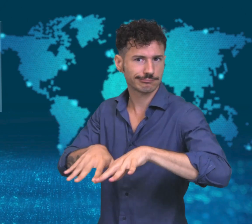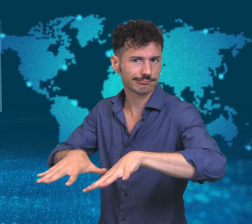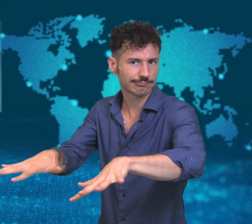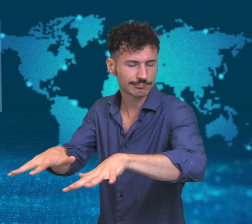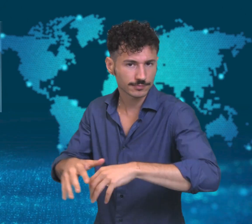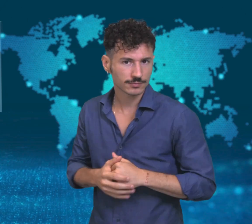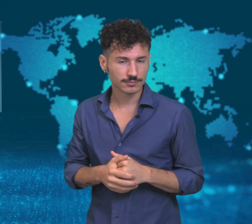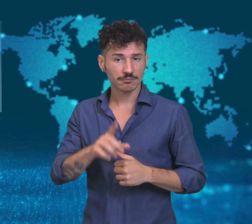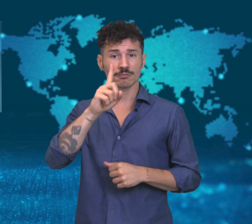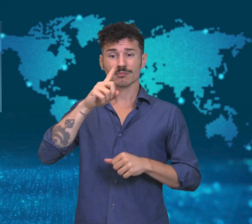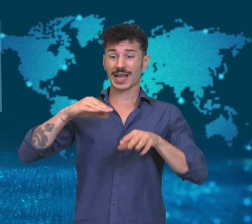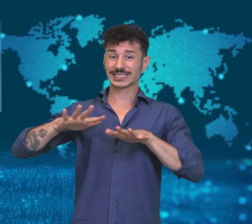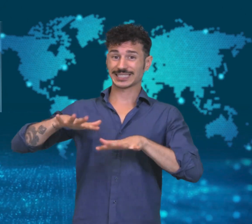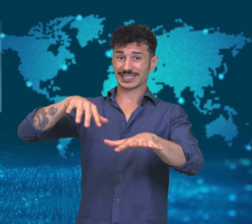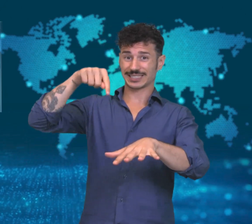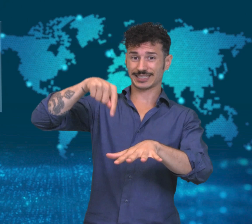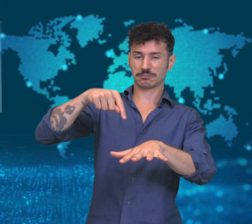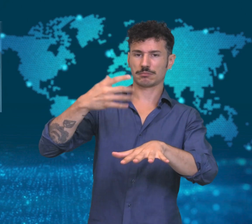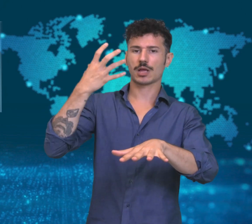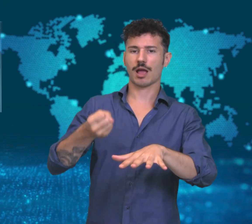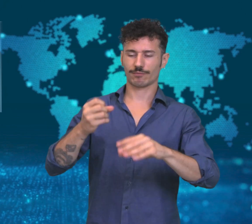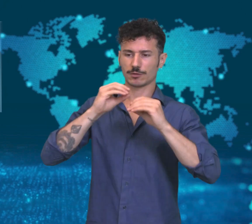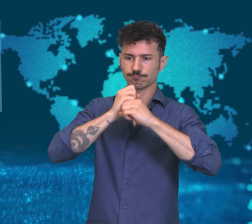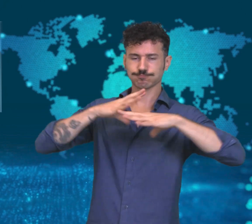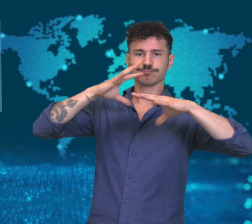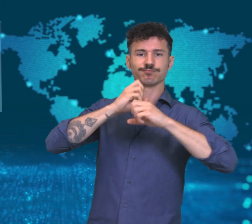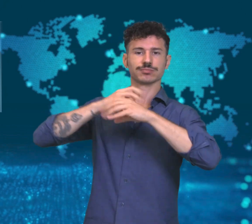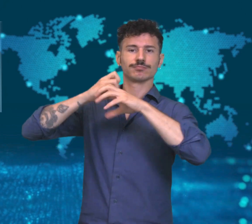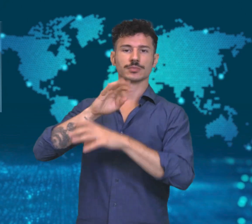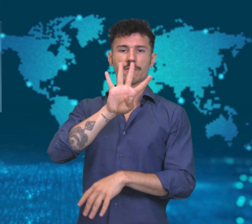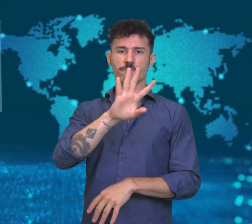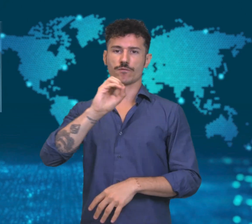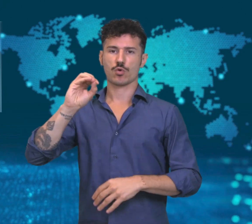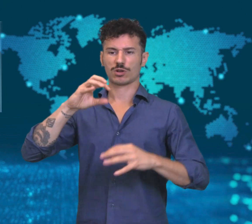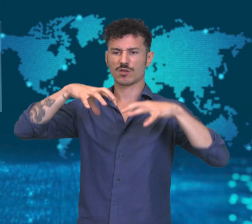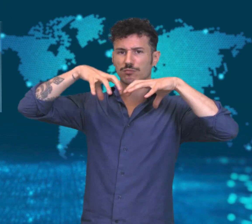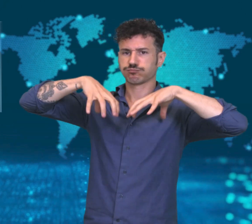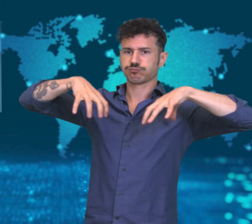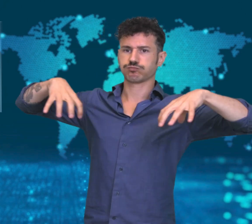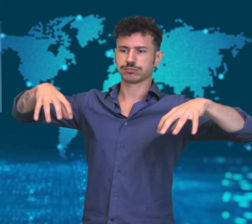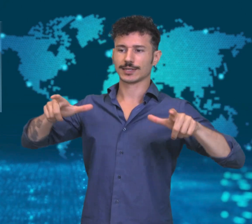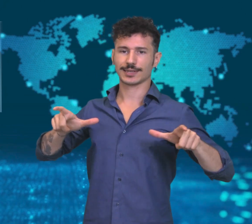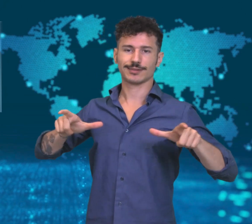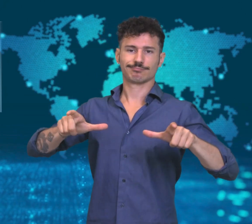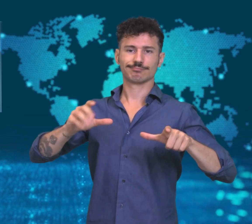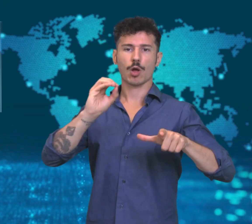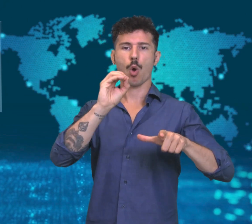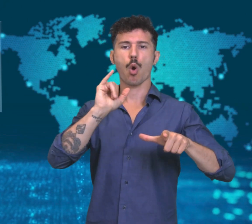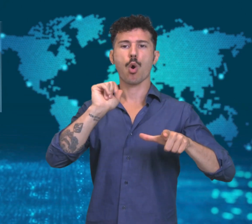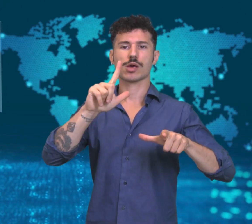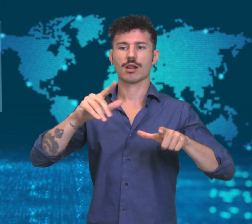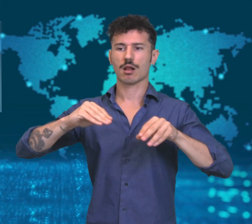About 400 sea booms were used as temporary floating barriers to